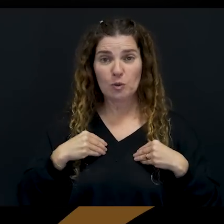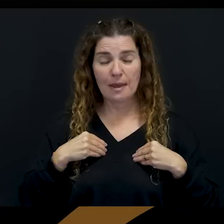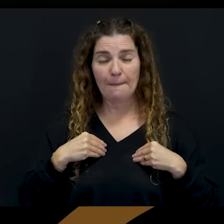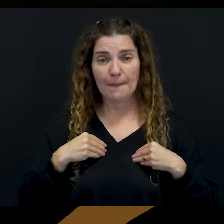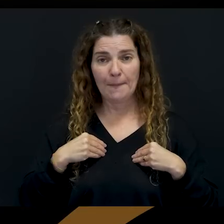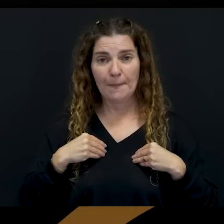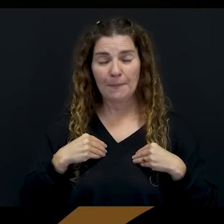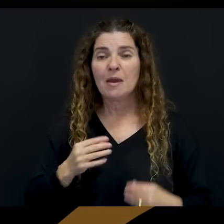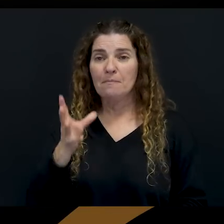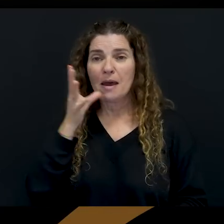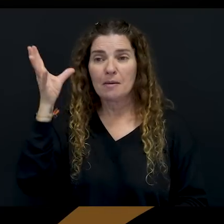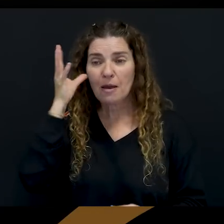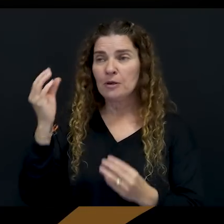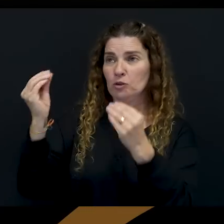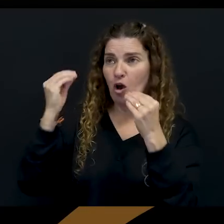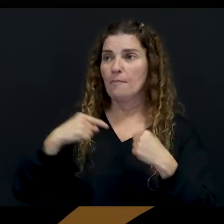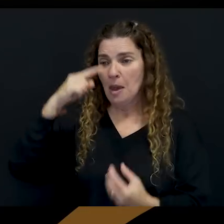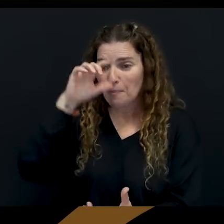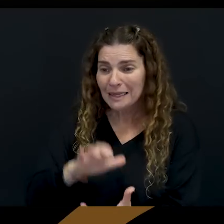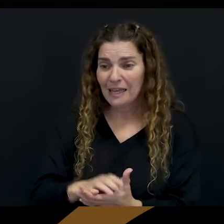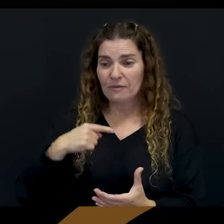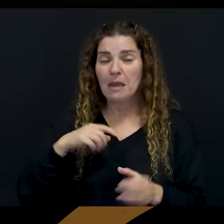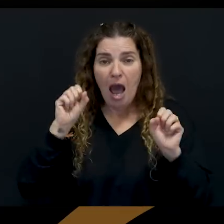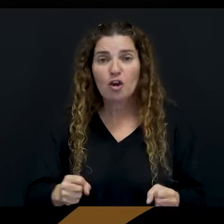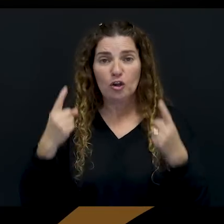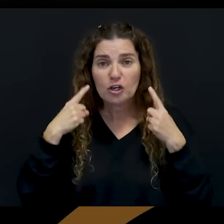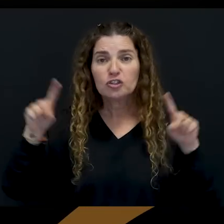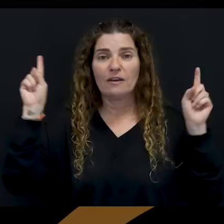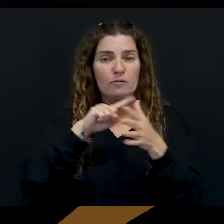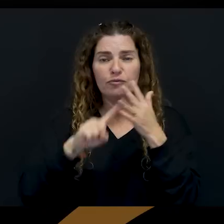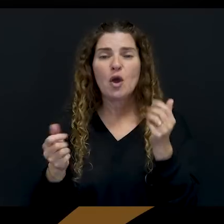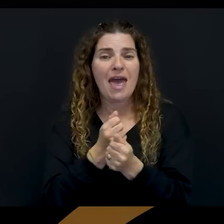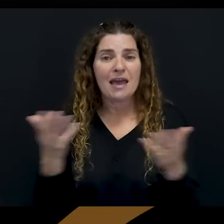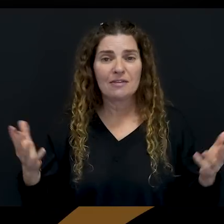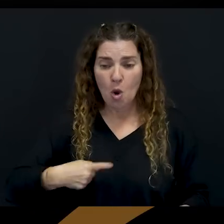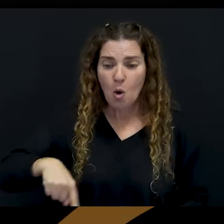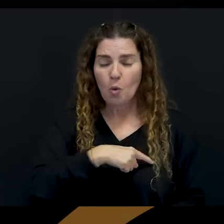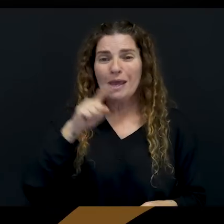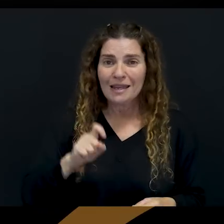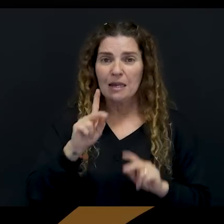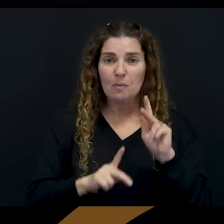and they instilled in me a belief that I could achieve anything. We all need people in our lives like that, don't we?